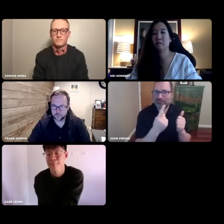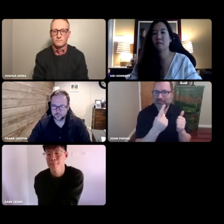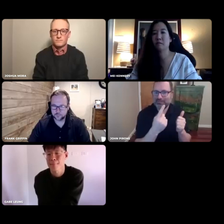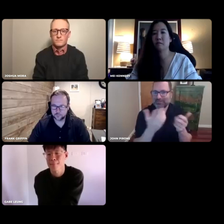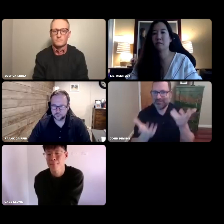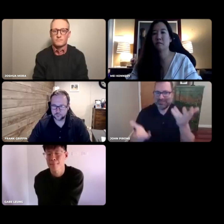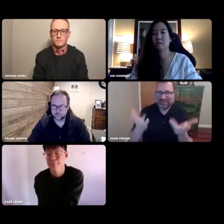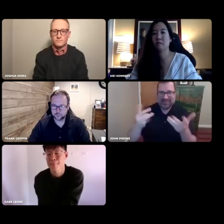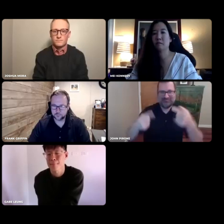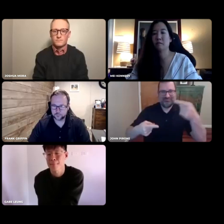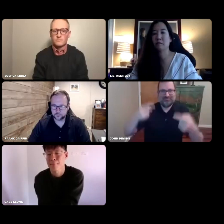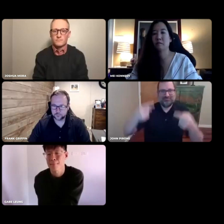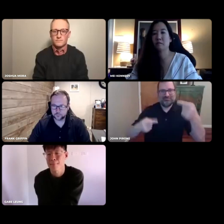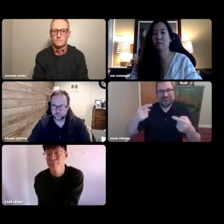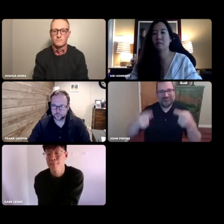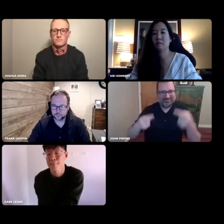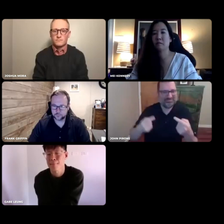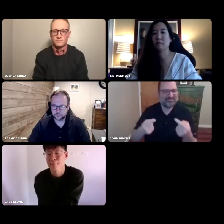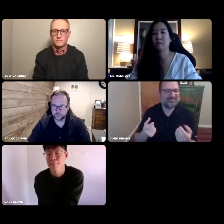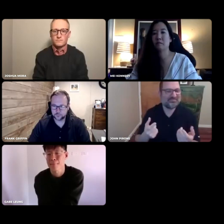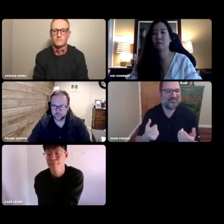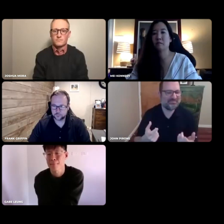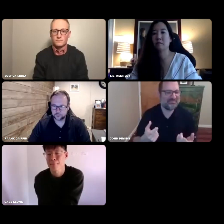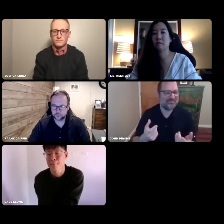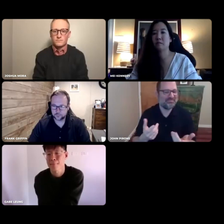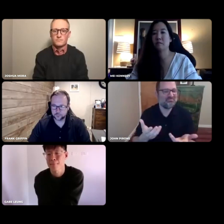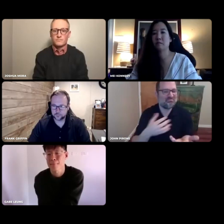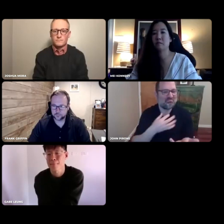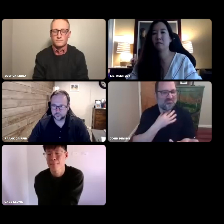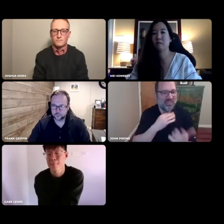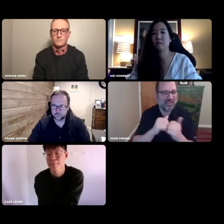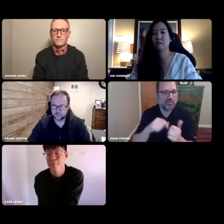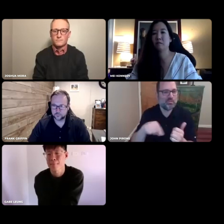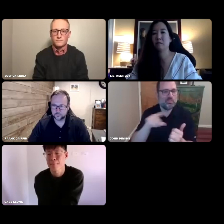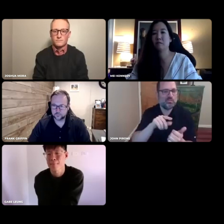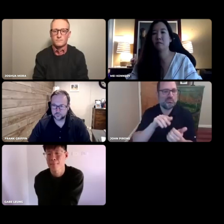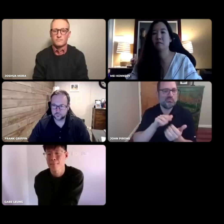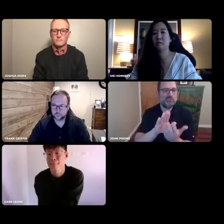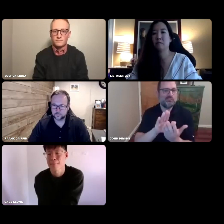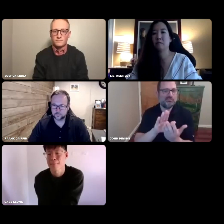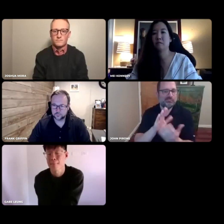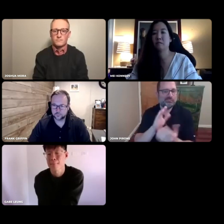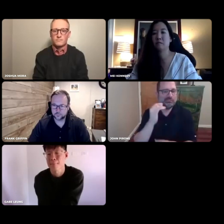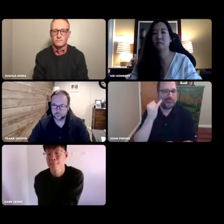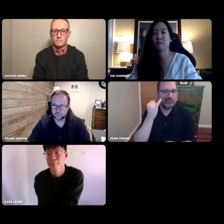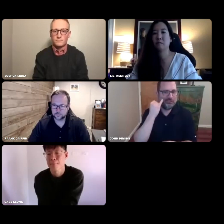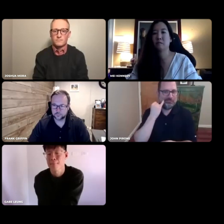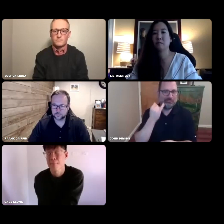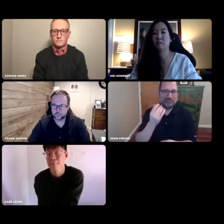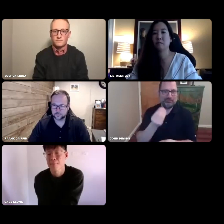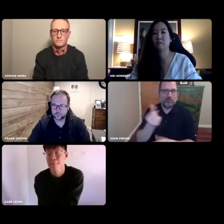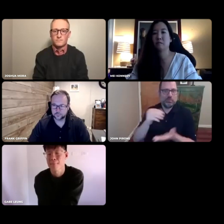Record all your videos to submit to all students afterward?